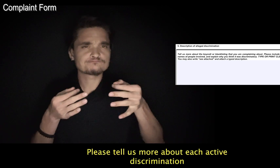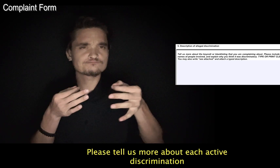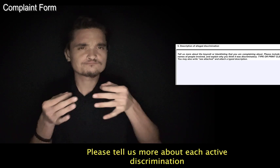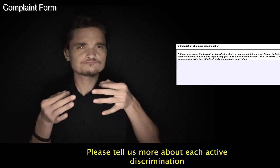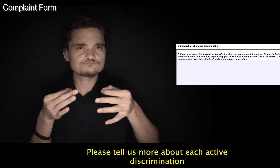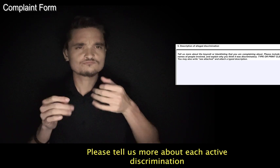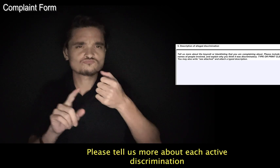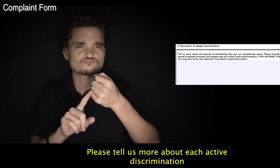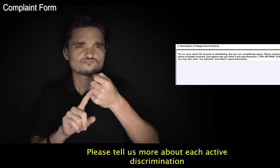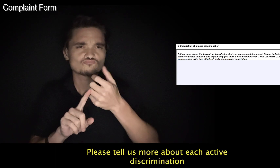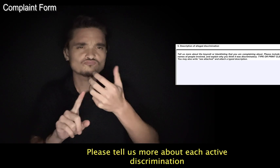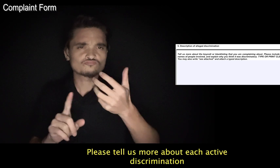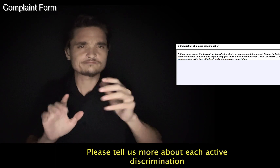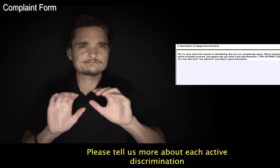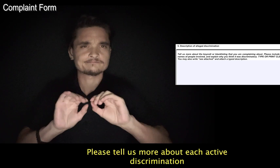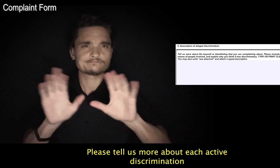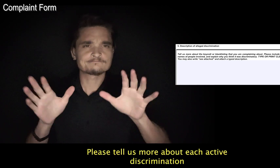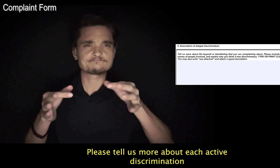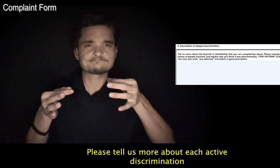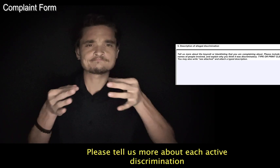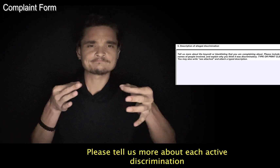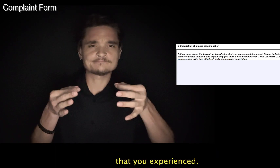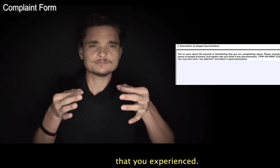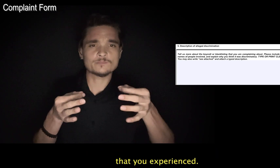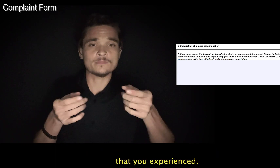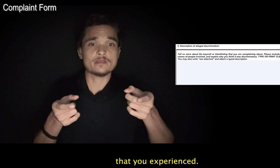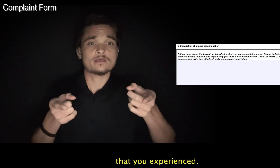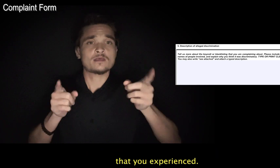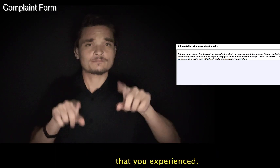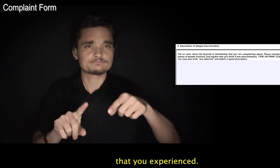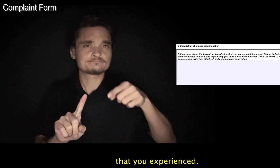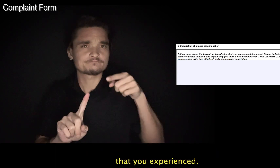Please tell us more about each active discrimination that you experienced.